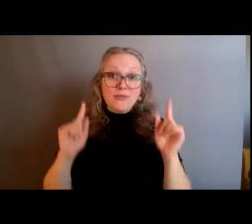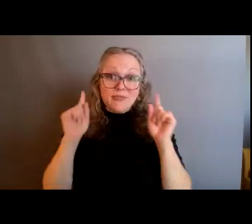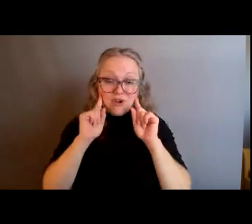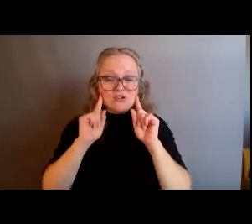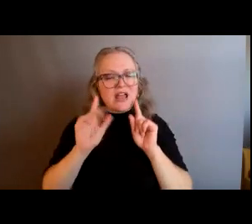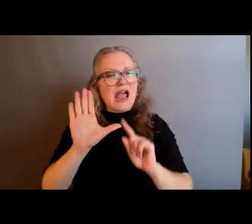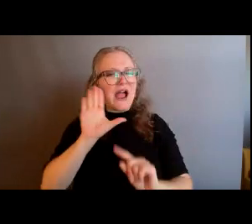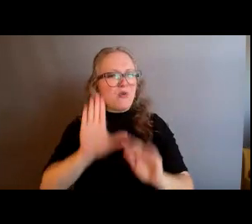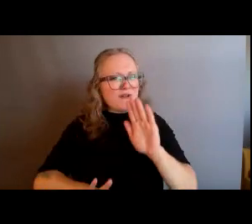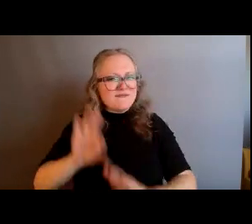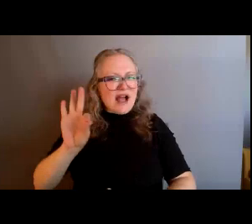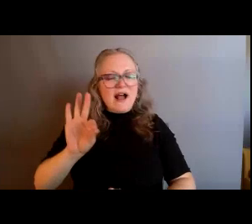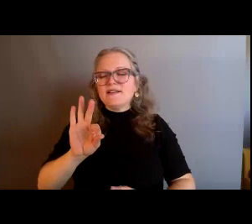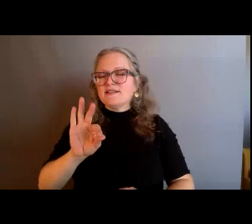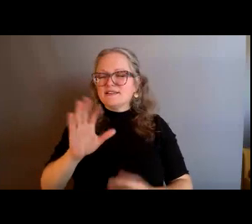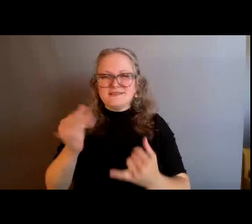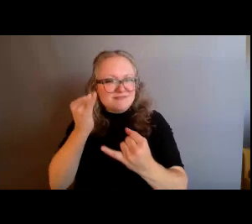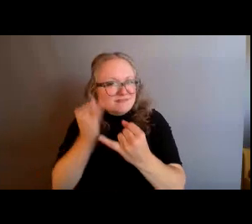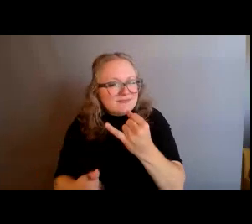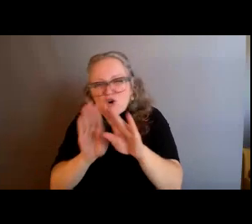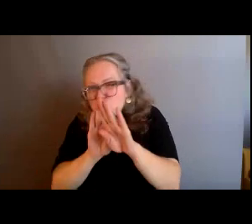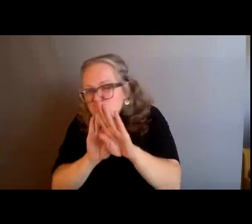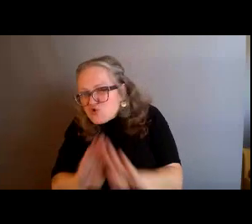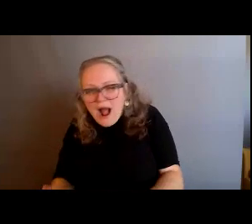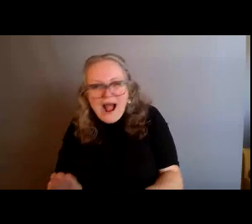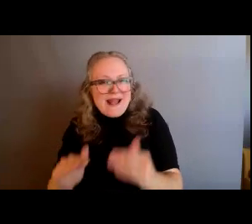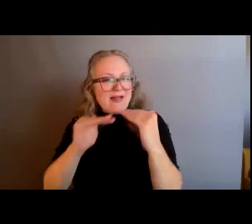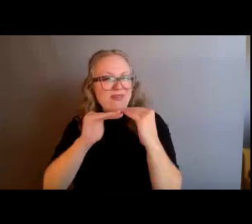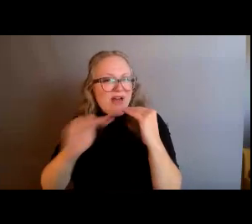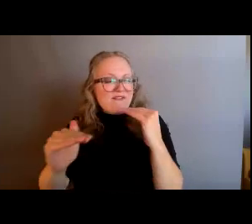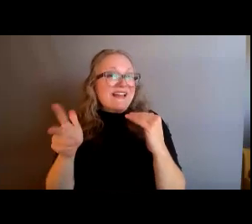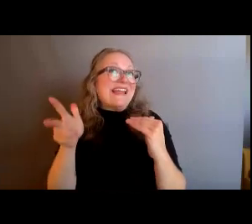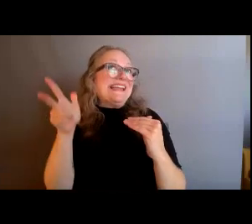The softest level that they can hear sounds and that's called a threshold.